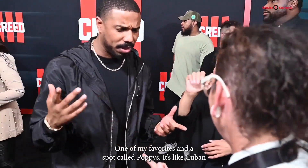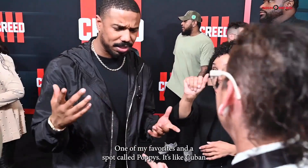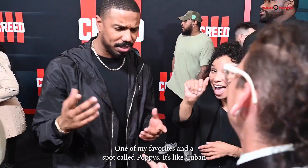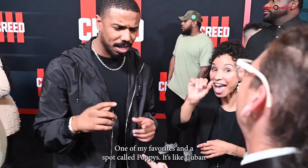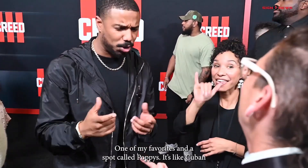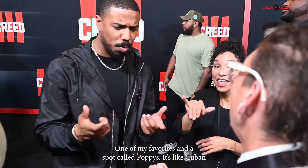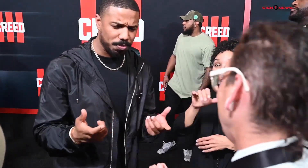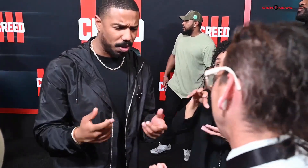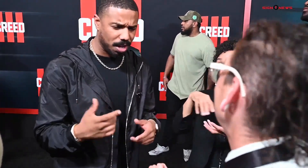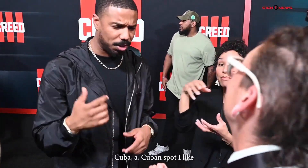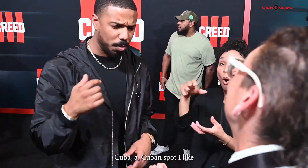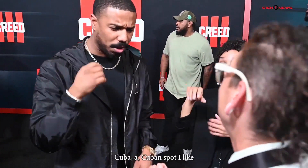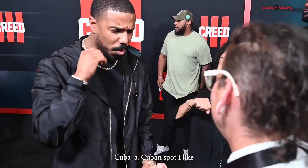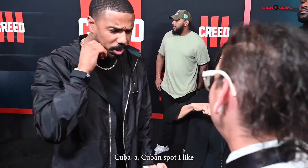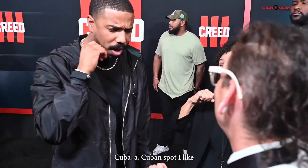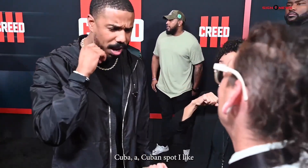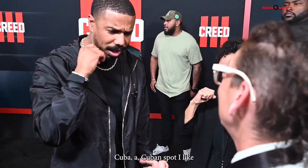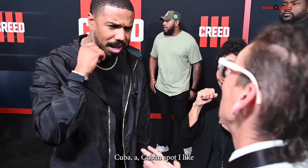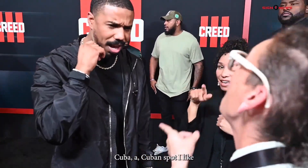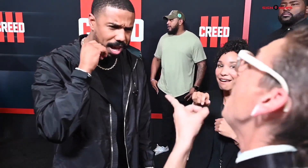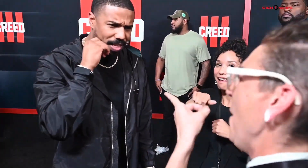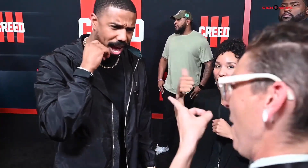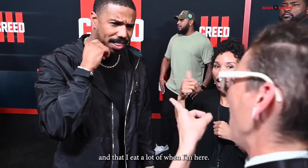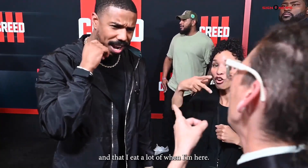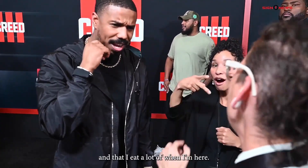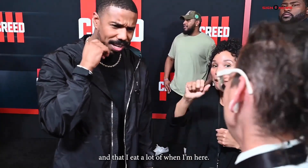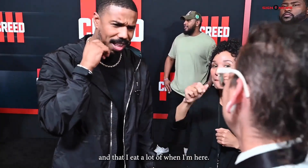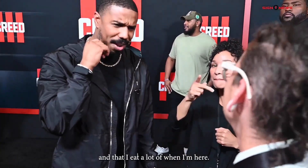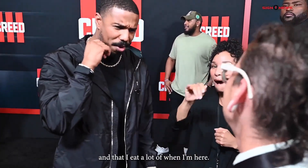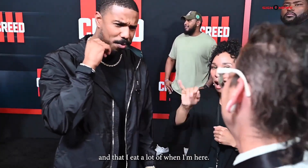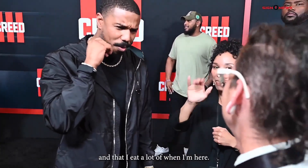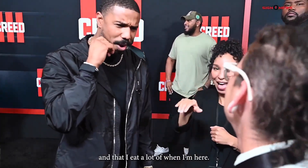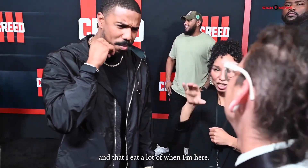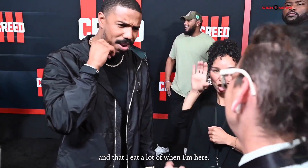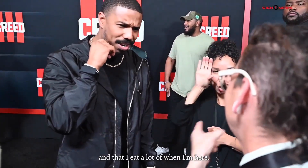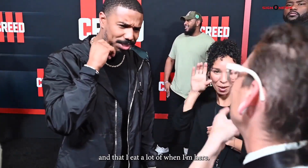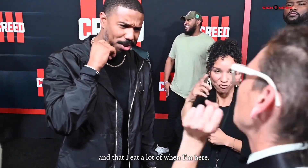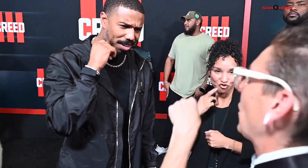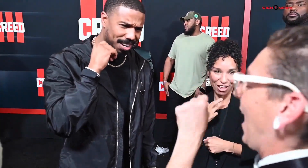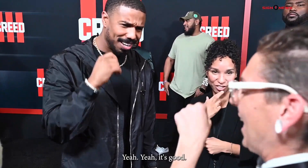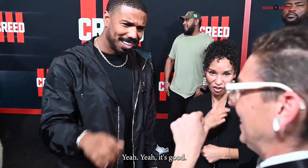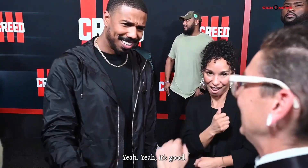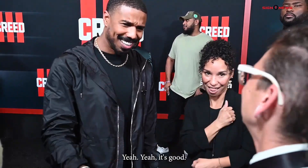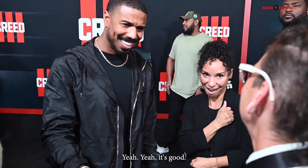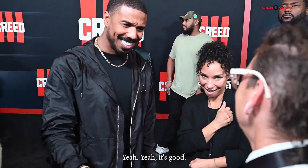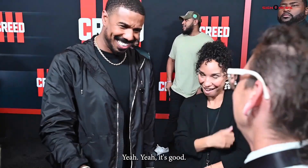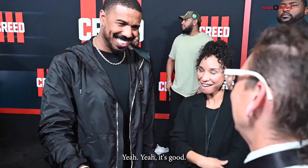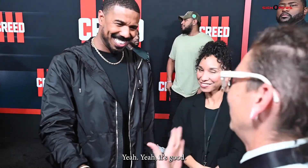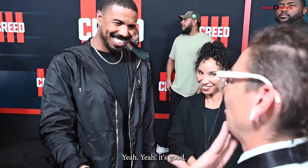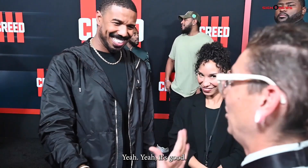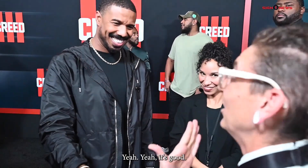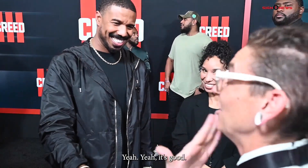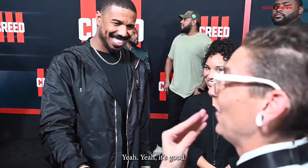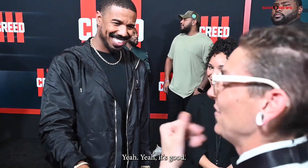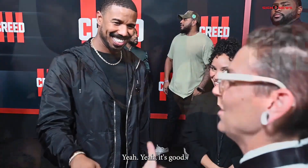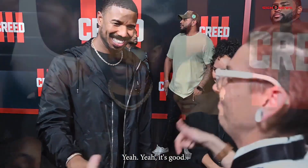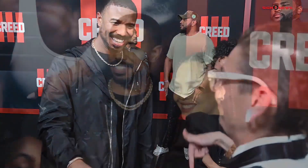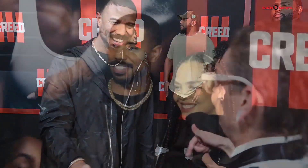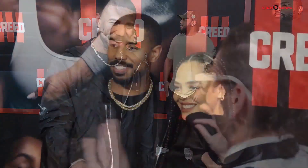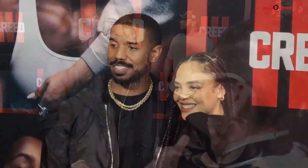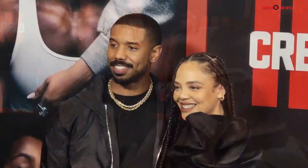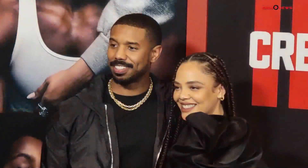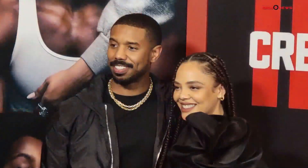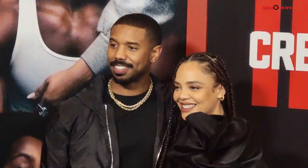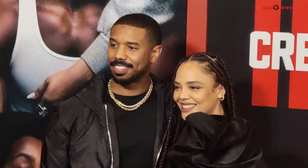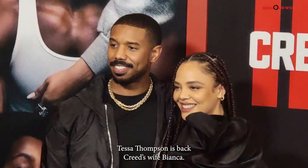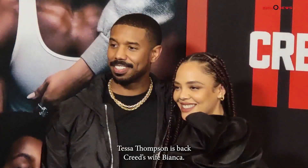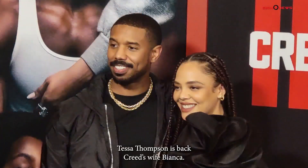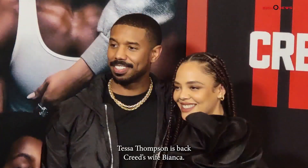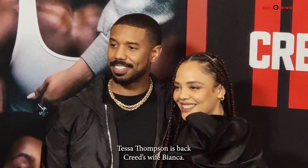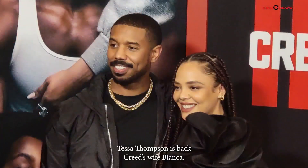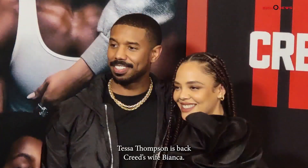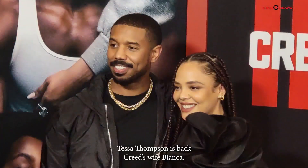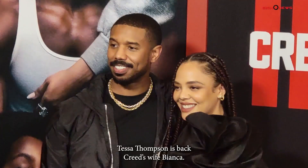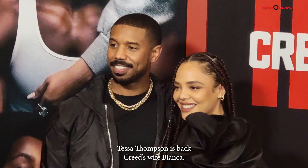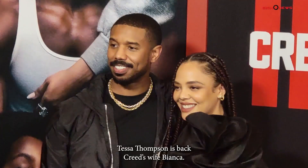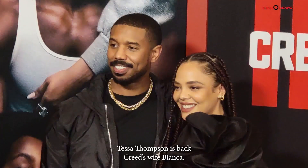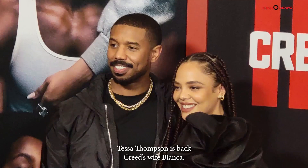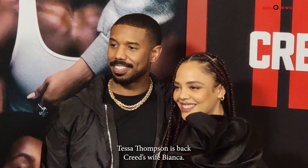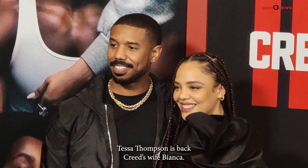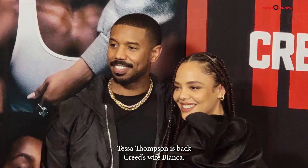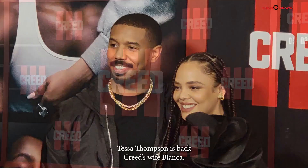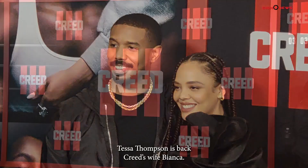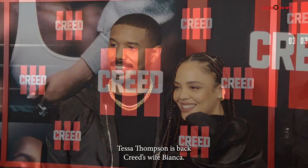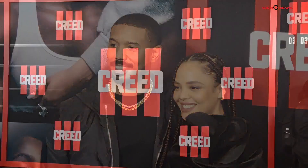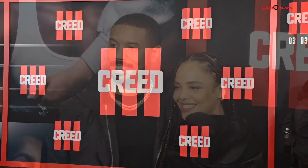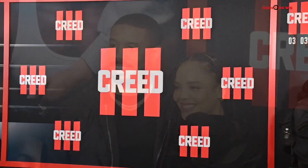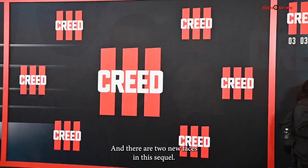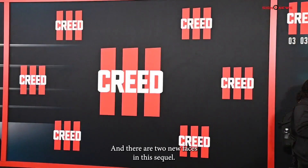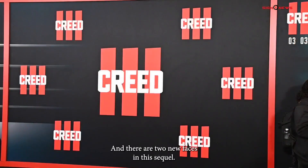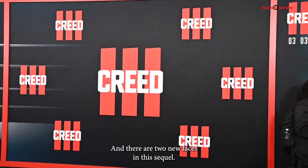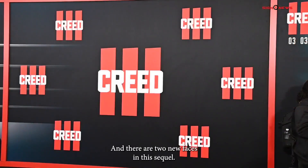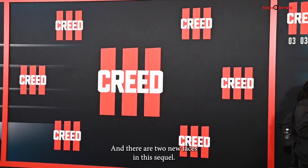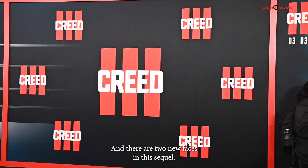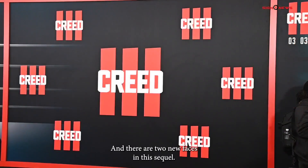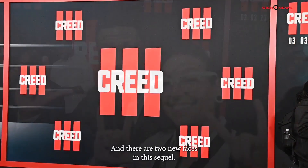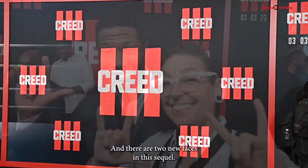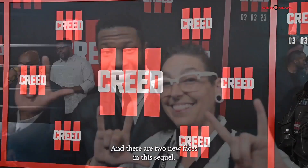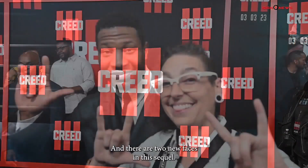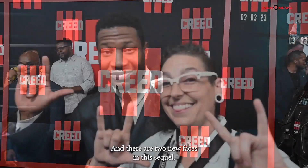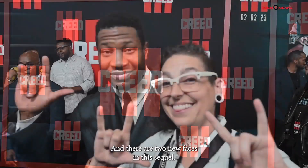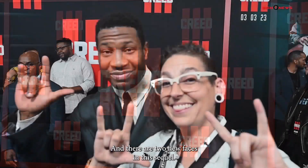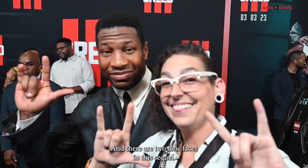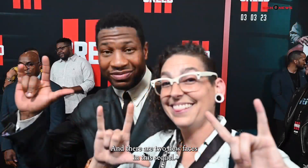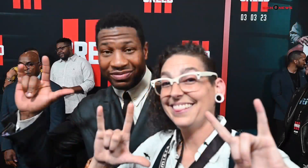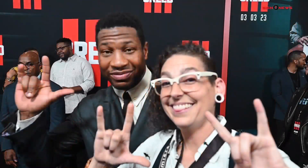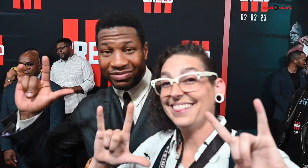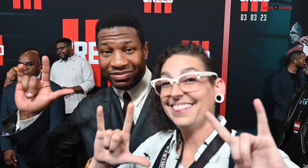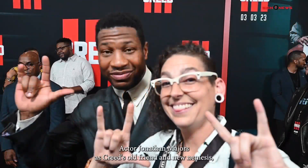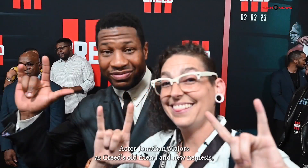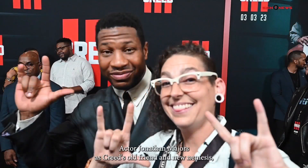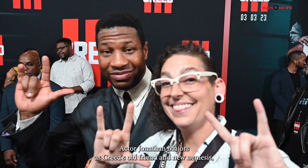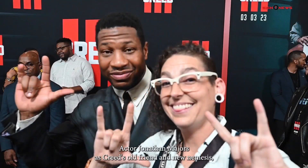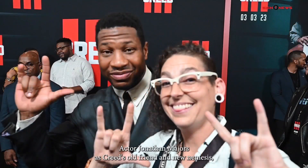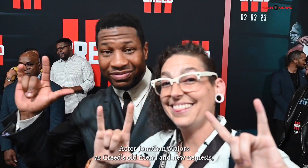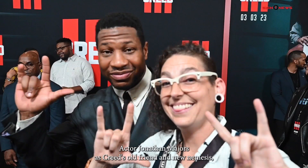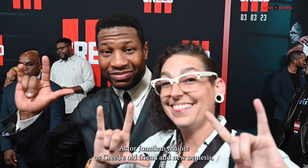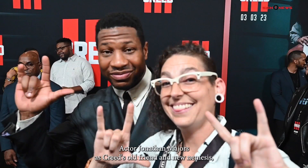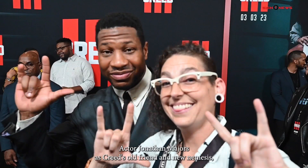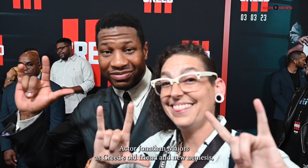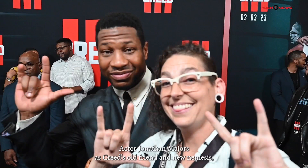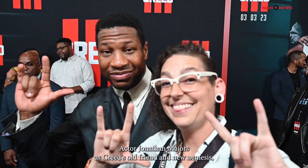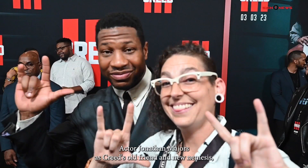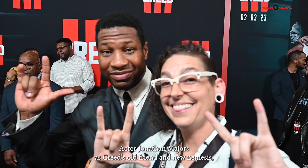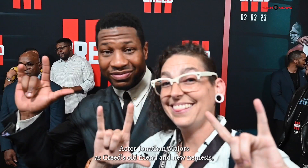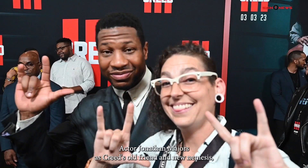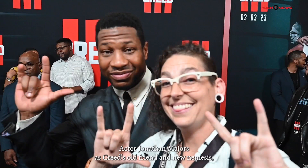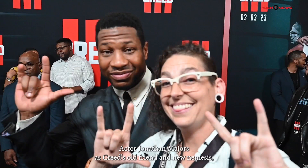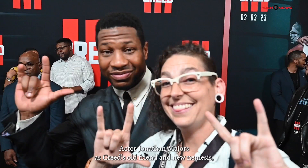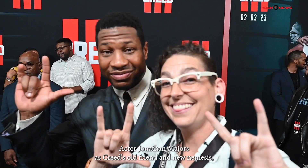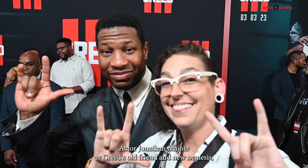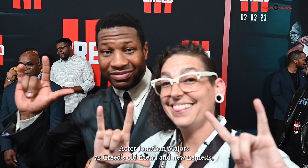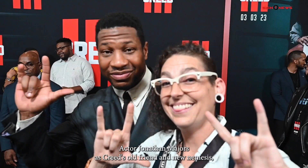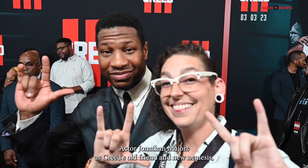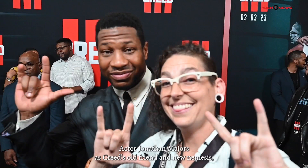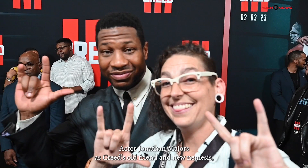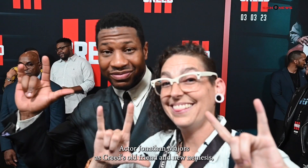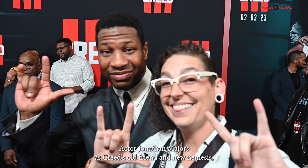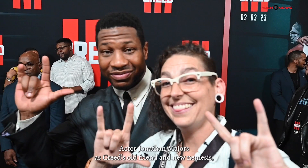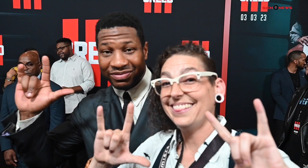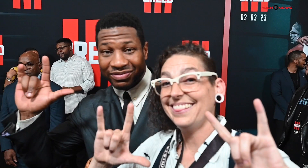missing for decades have now been identified thanks to modern technology authority say